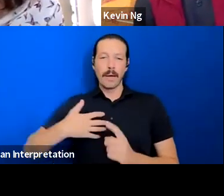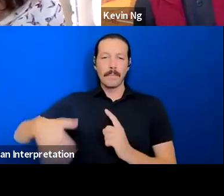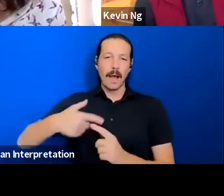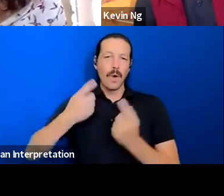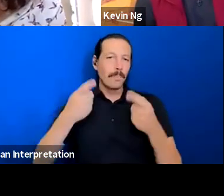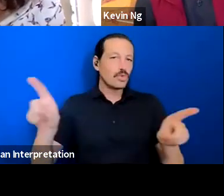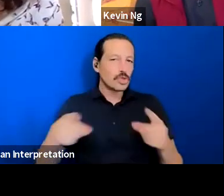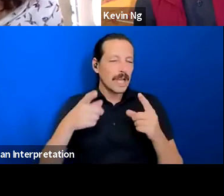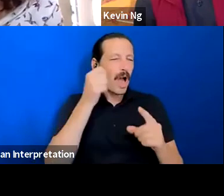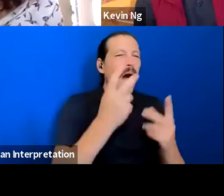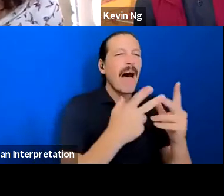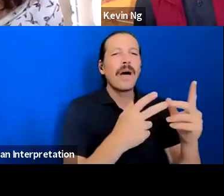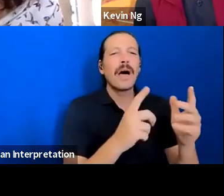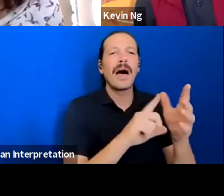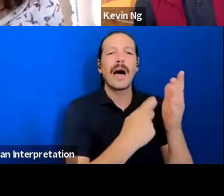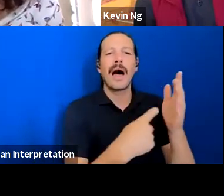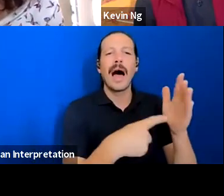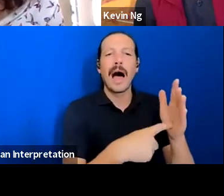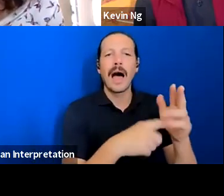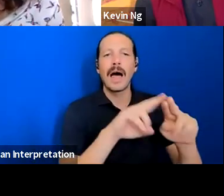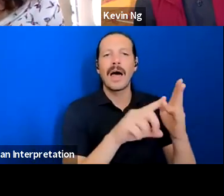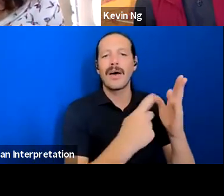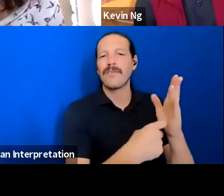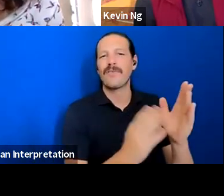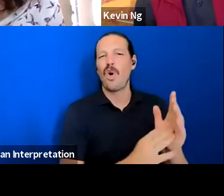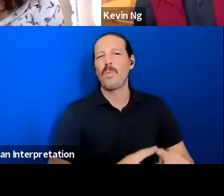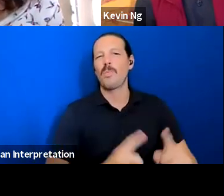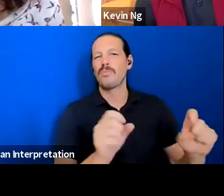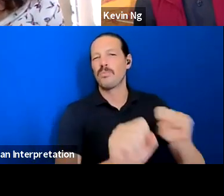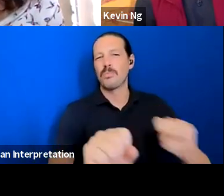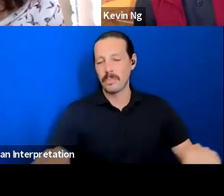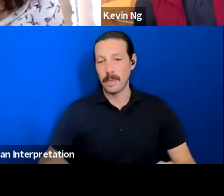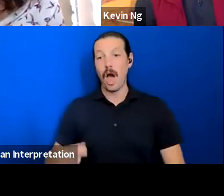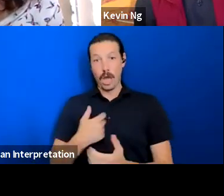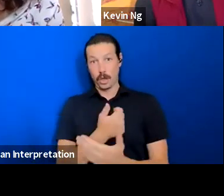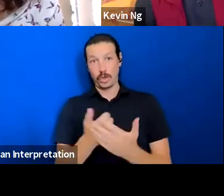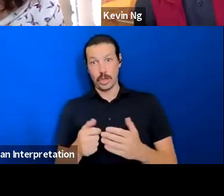read the title, what are they what do they want to do and then I go straight to the support material,